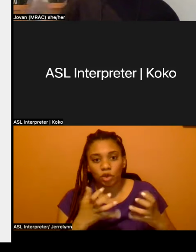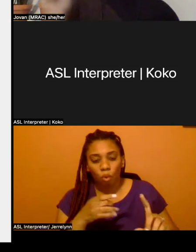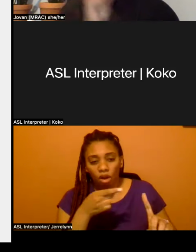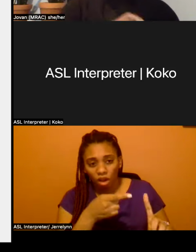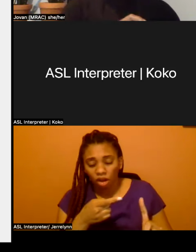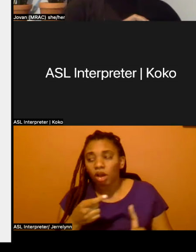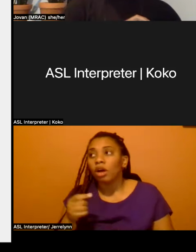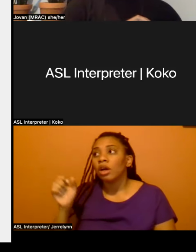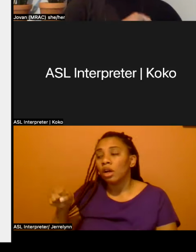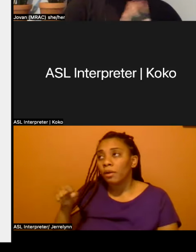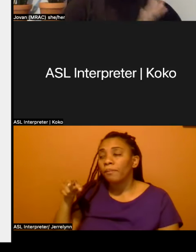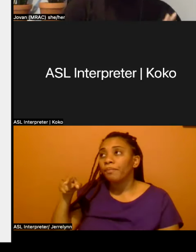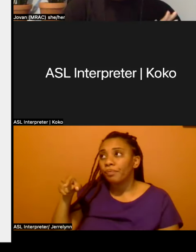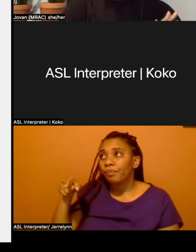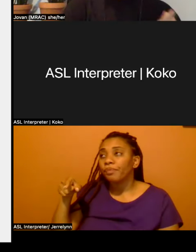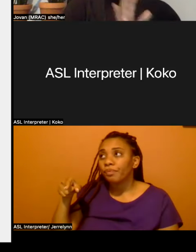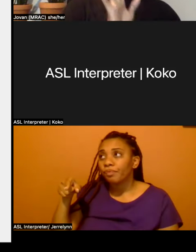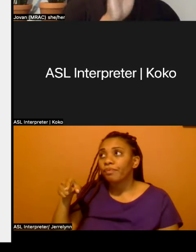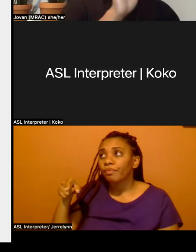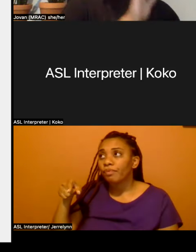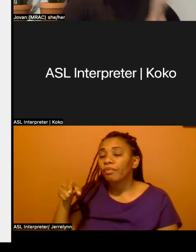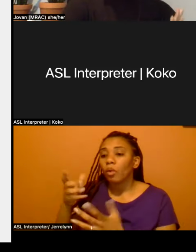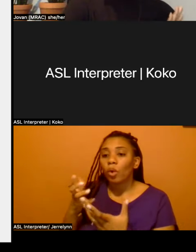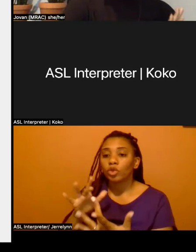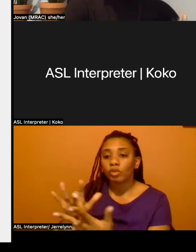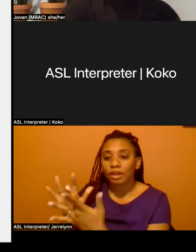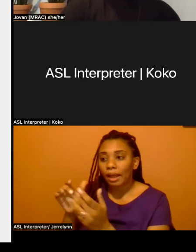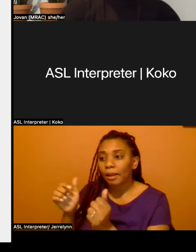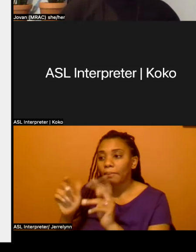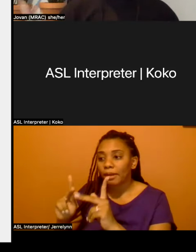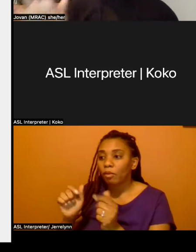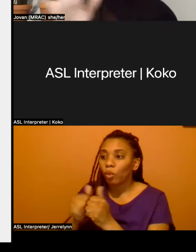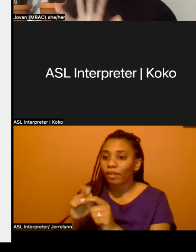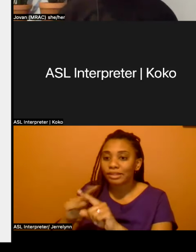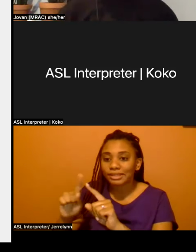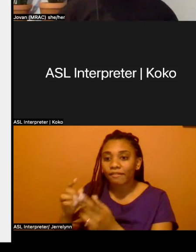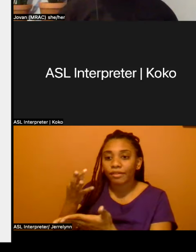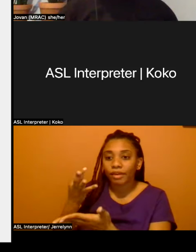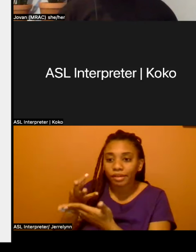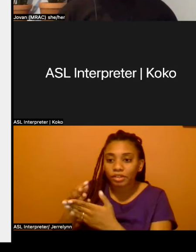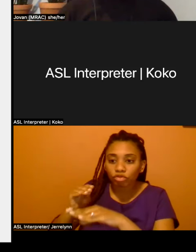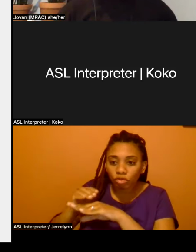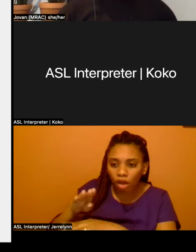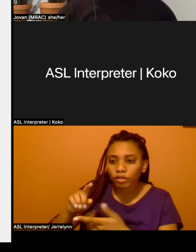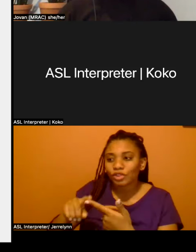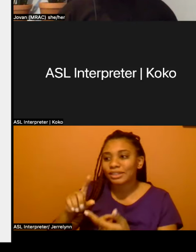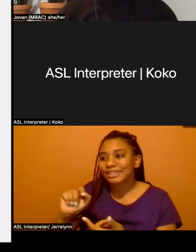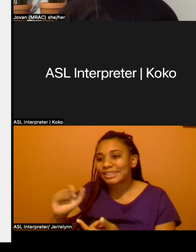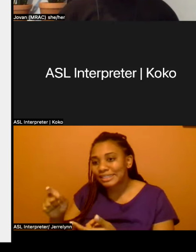folks specifically with tax advisors and financial advisors, so that they can help you navigate your specific situation.